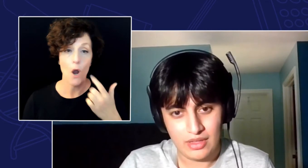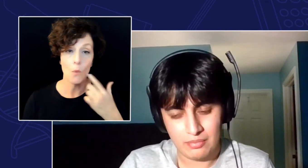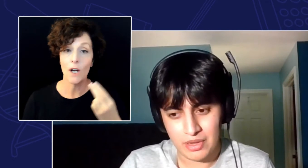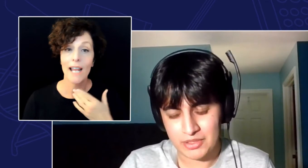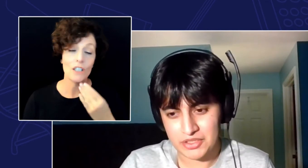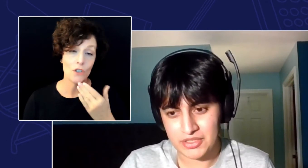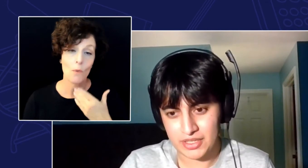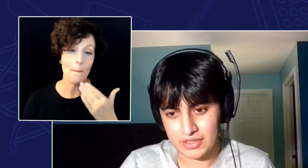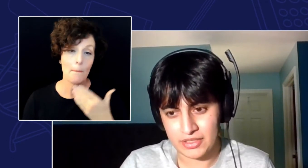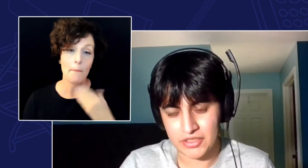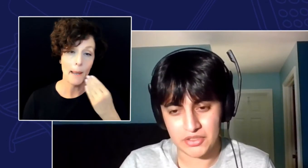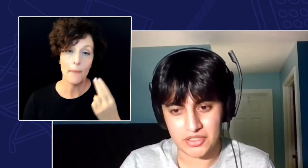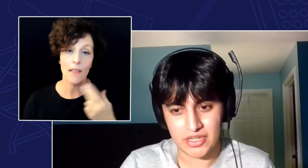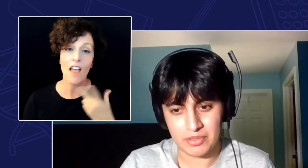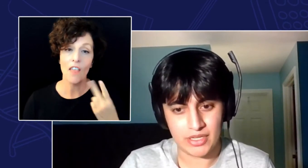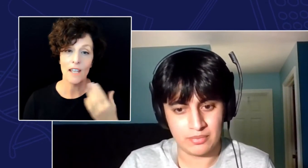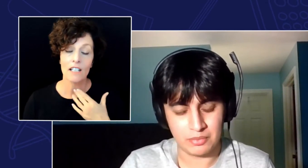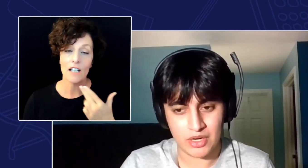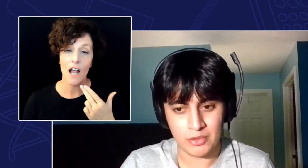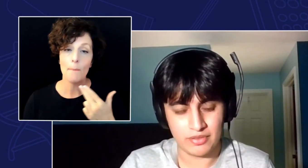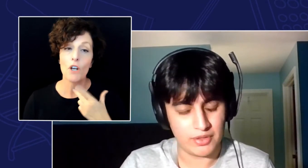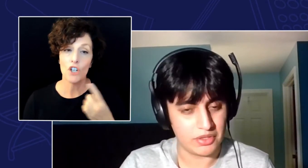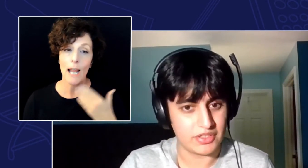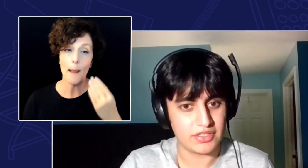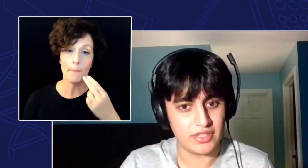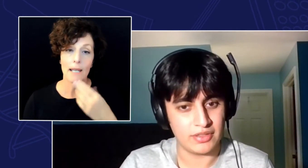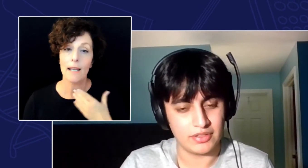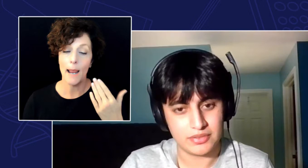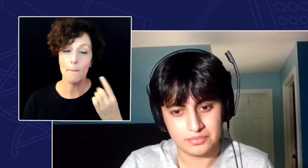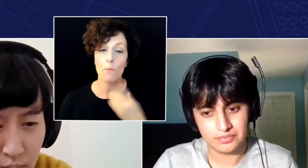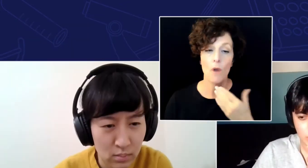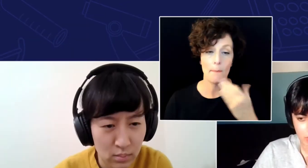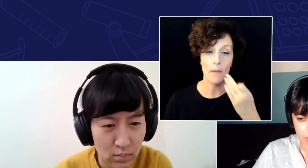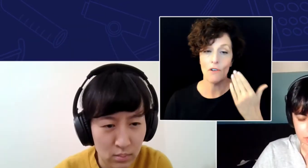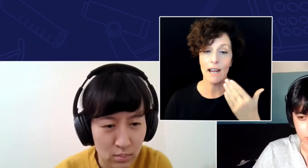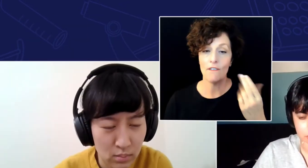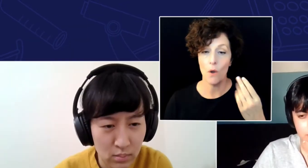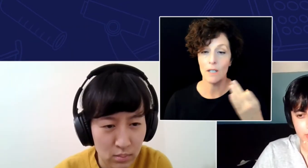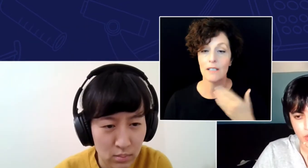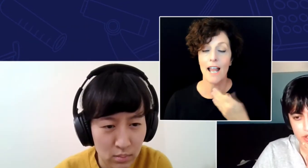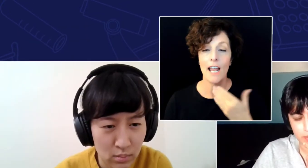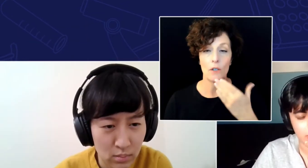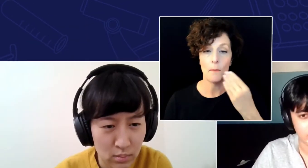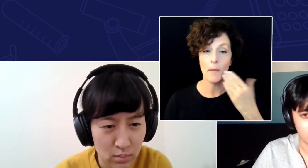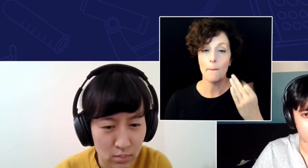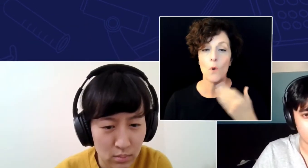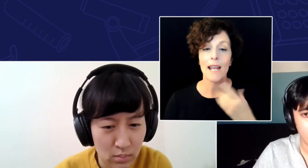Maybe it's just, like, the things I was good at became the primary focus and... [ZAIN:] I also learned to be a more independent learner.